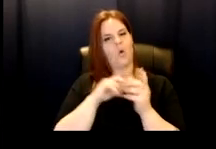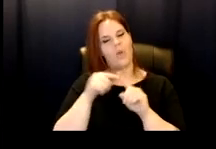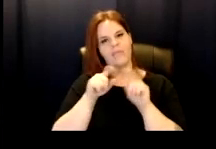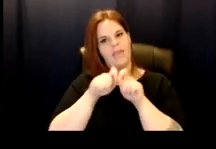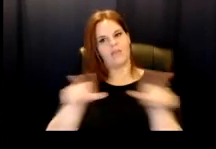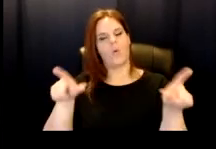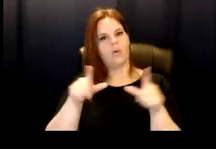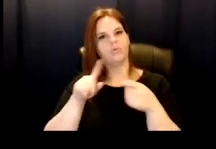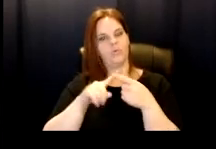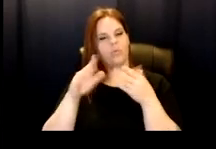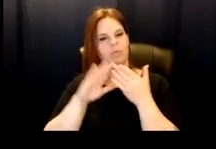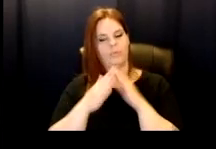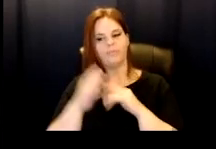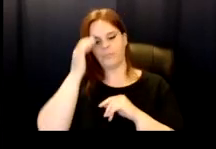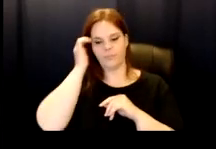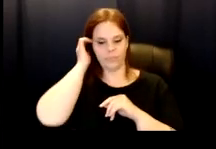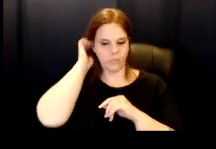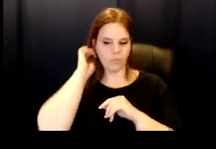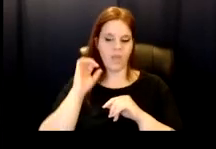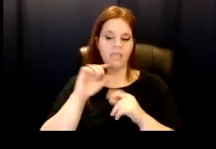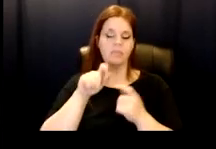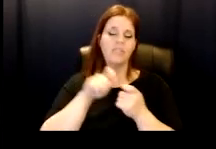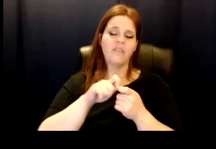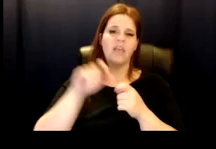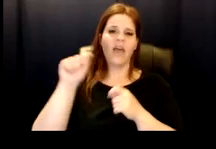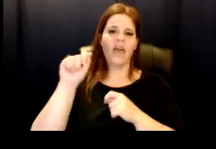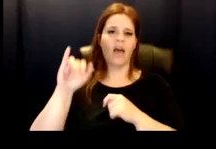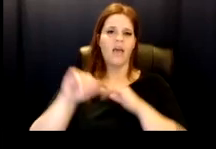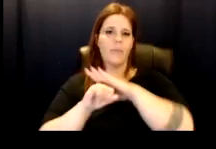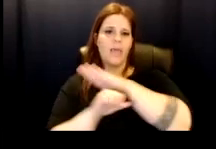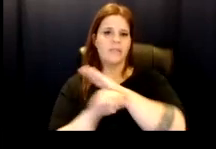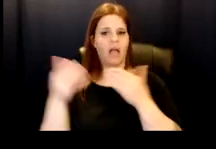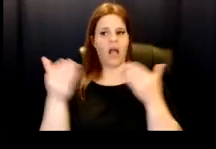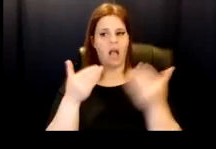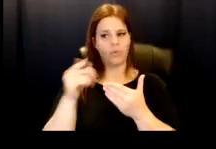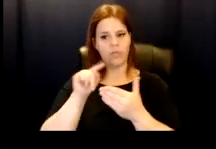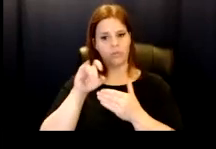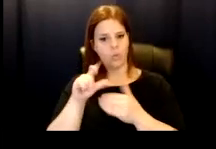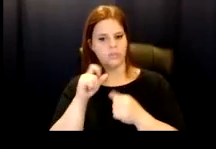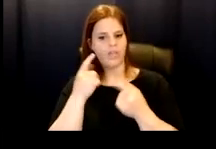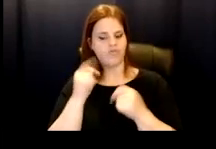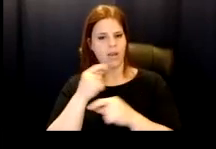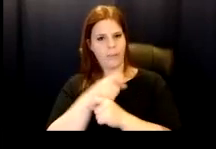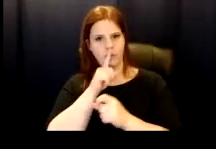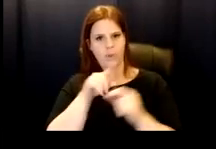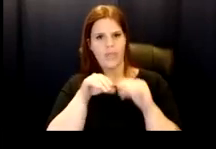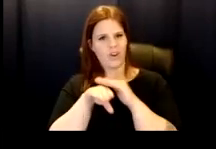on AI based hiring tools and trying to make sure that they are accessible from the start.